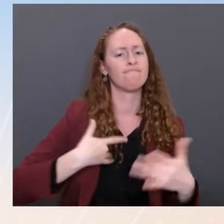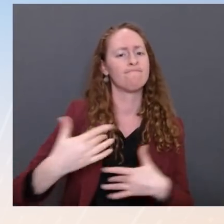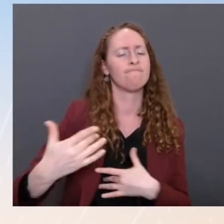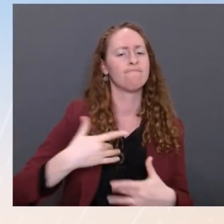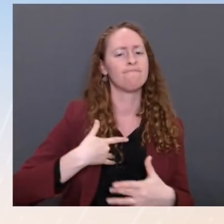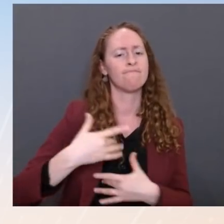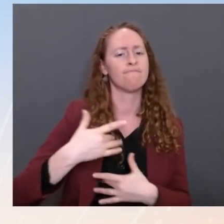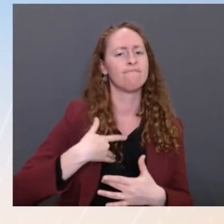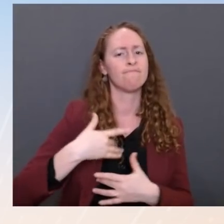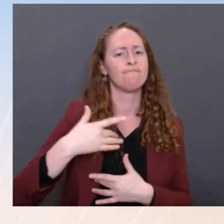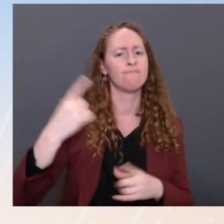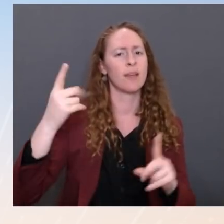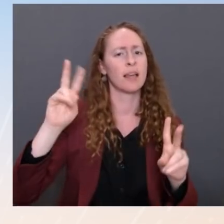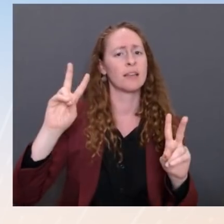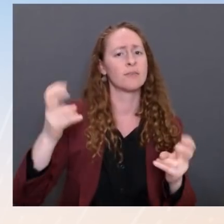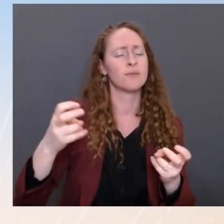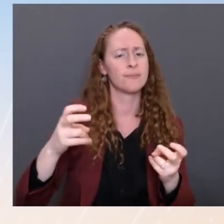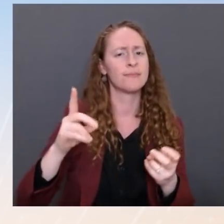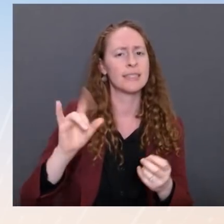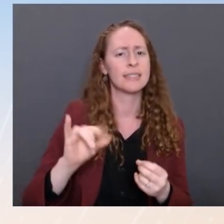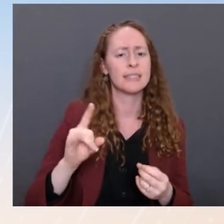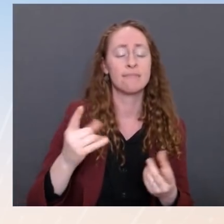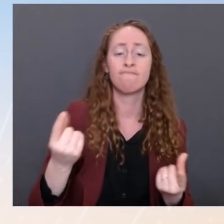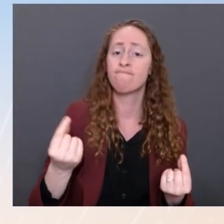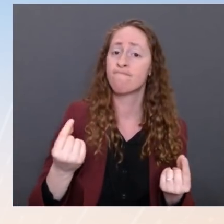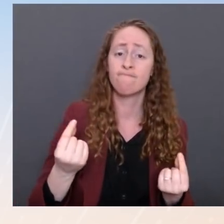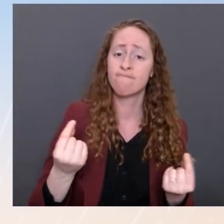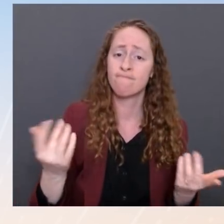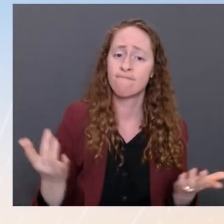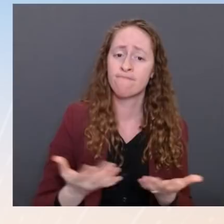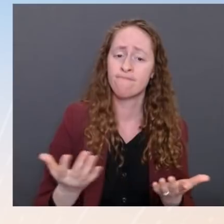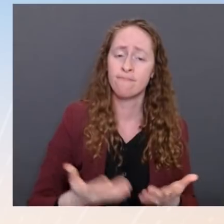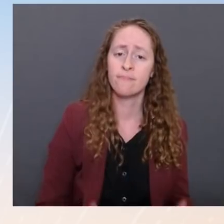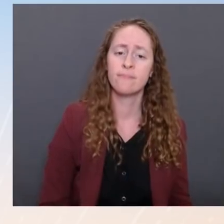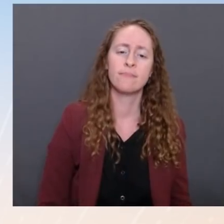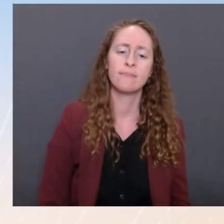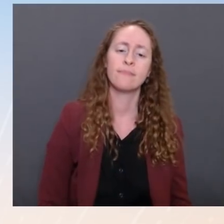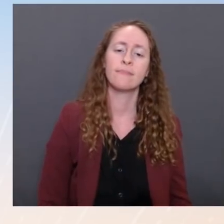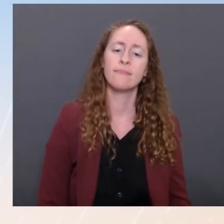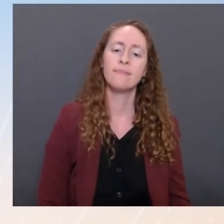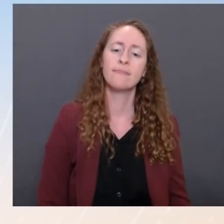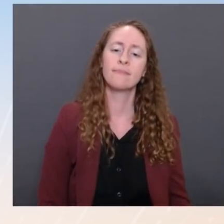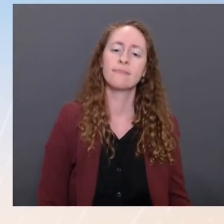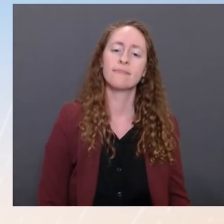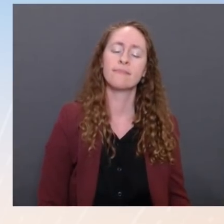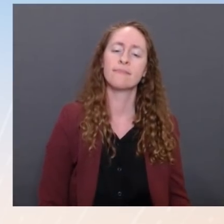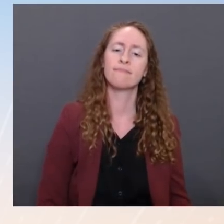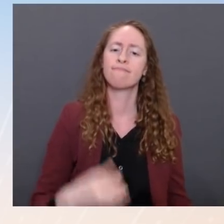and how it is impacting -- the lack of Ukrainian grains going out to the world is impacting Africa.